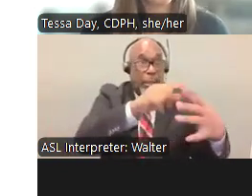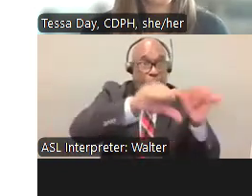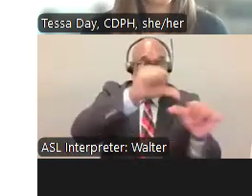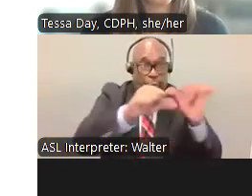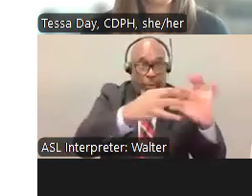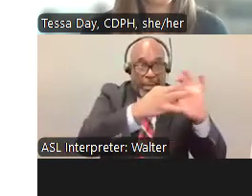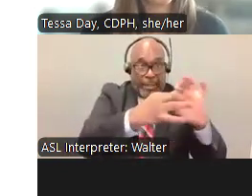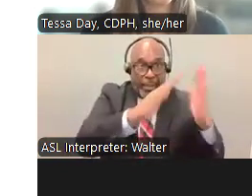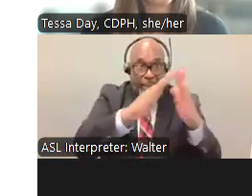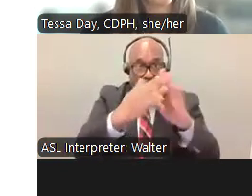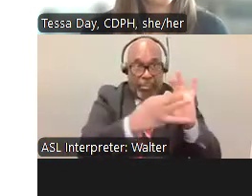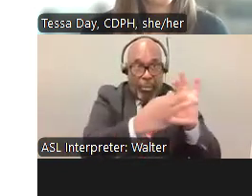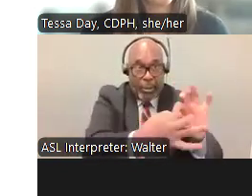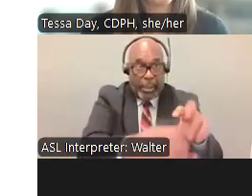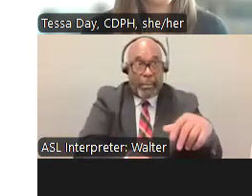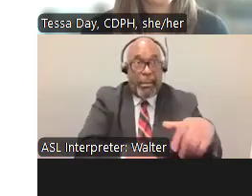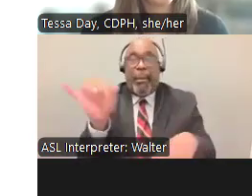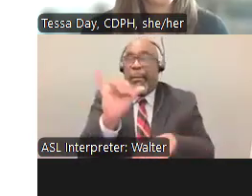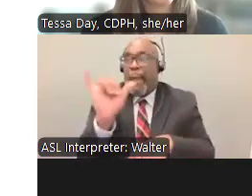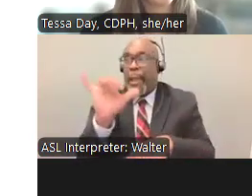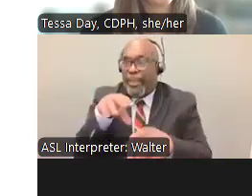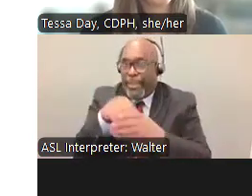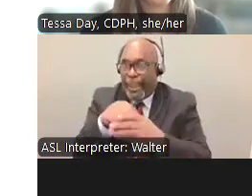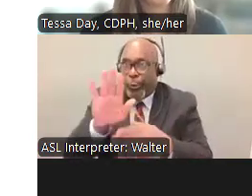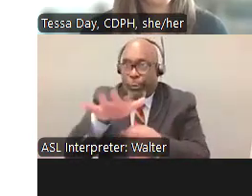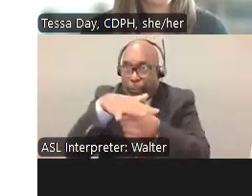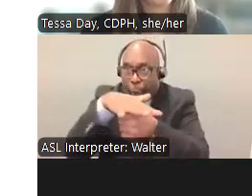13:18:11 community belonging, such as 13:18:13 within your neighborhood or with